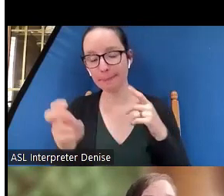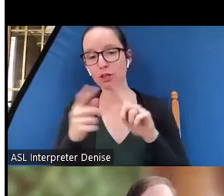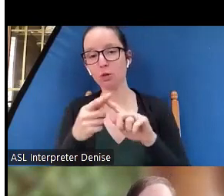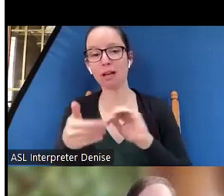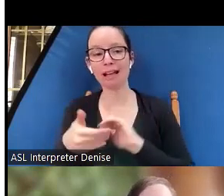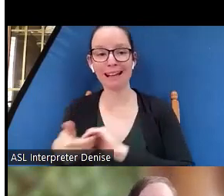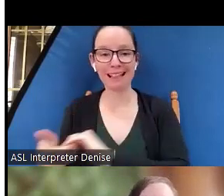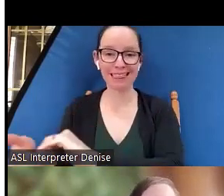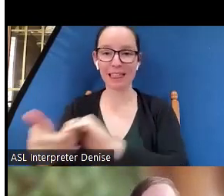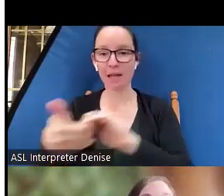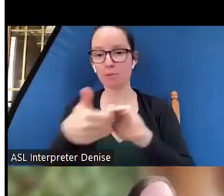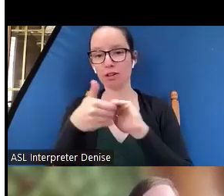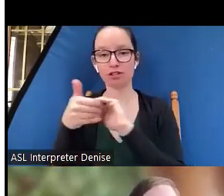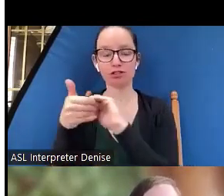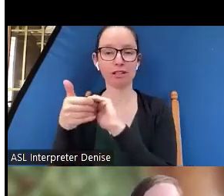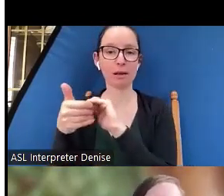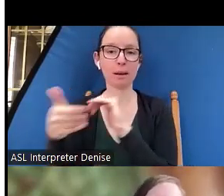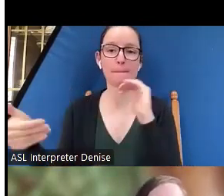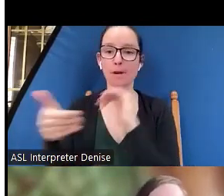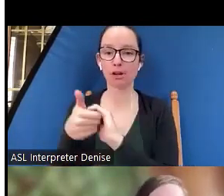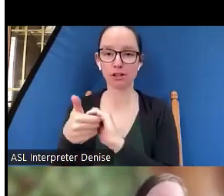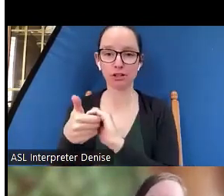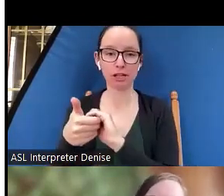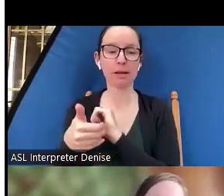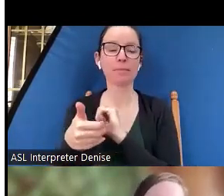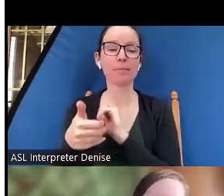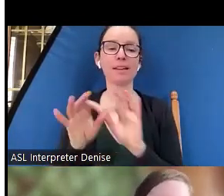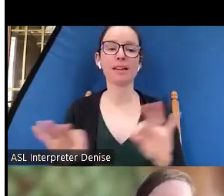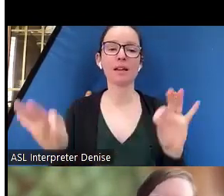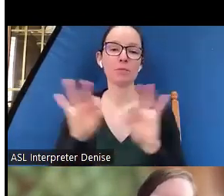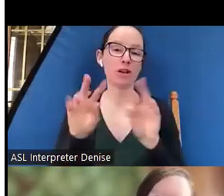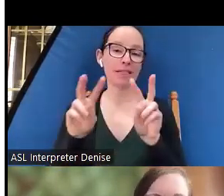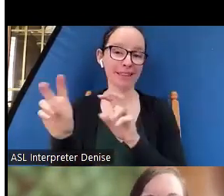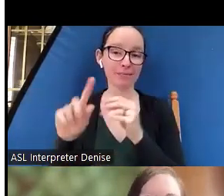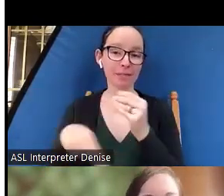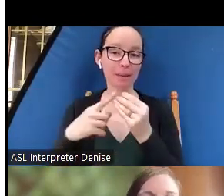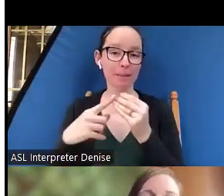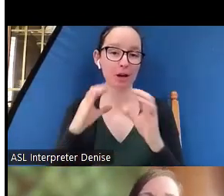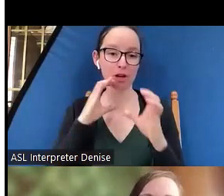So we heard a couple important themes here around communication, which probably makes sense.